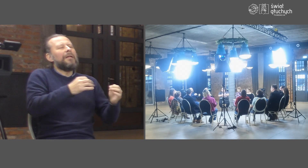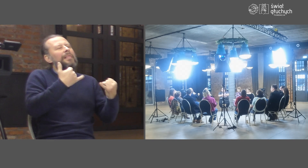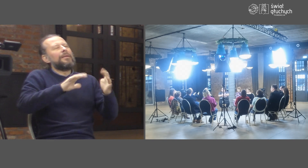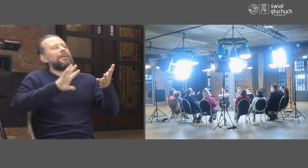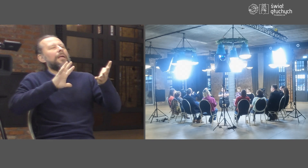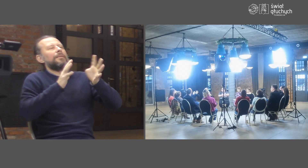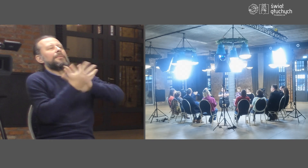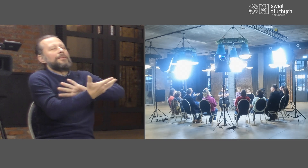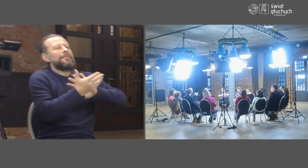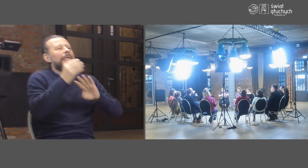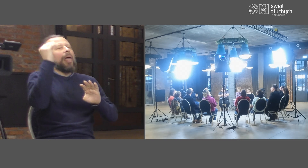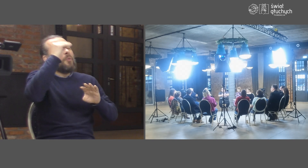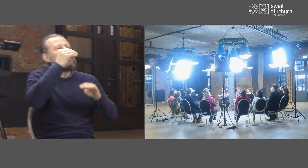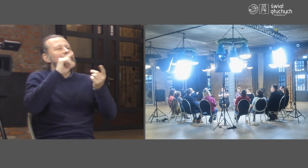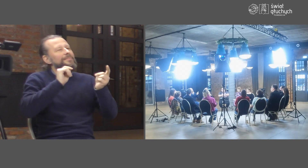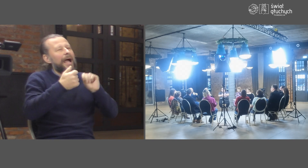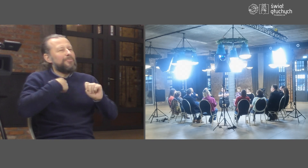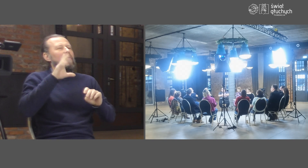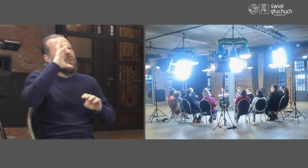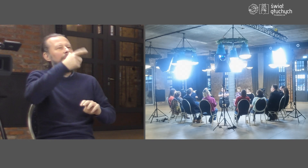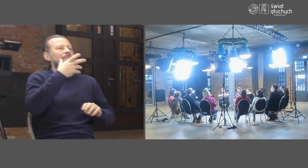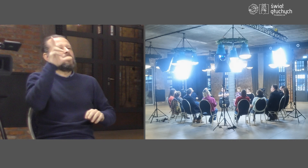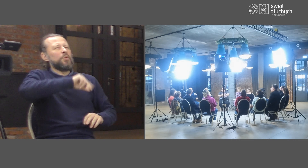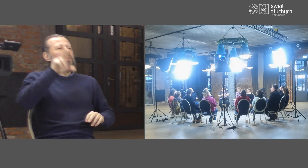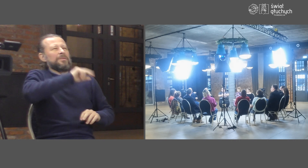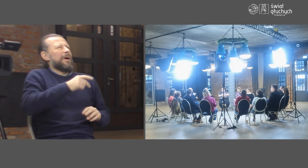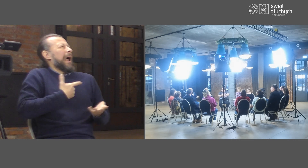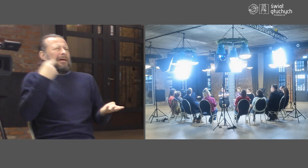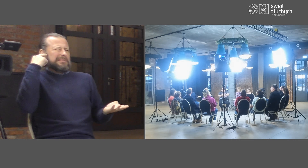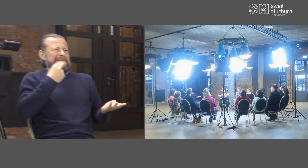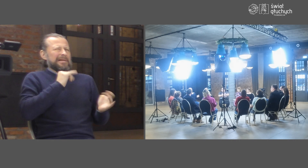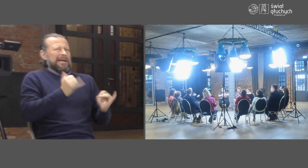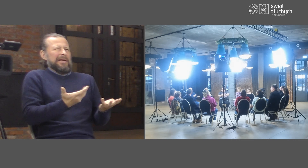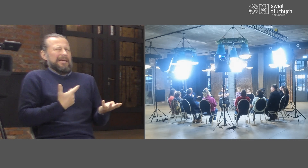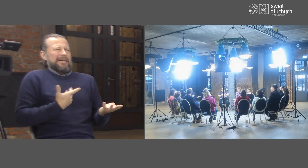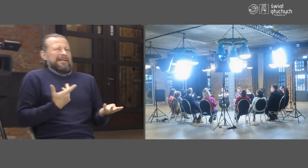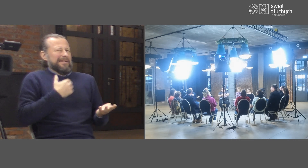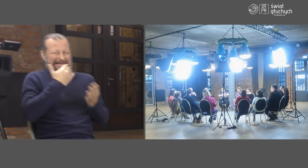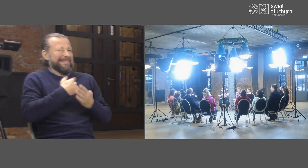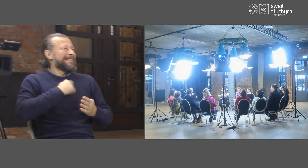Now it’s changed. Now everyone has to speak clearly. But I’m deaf. I admit that I don’t speak at all.